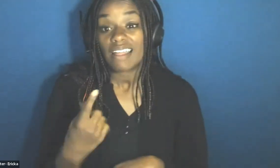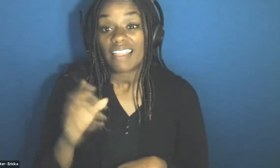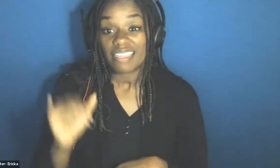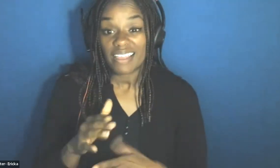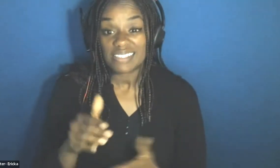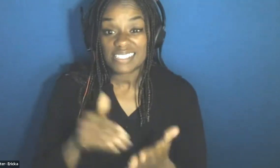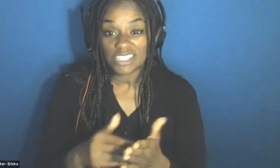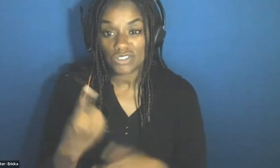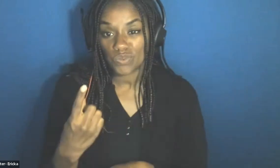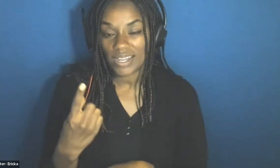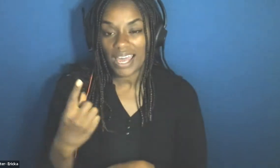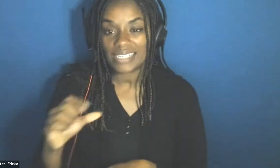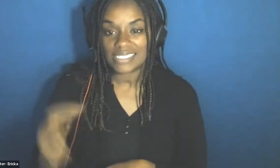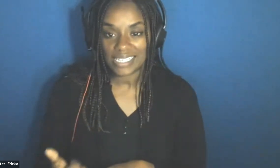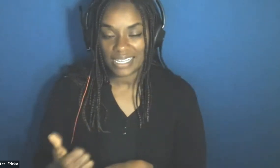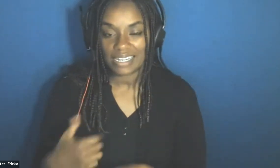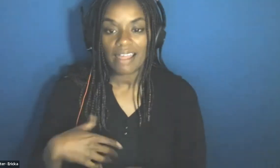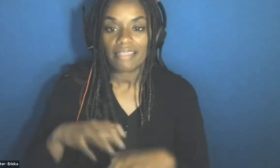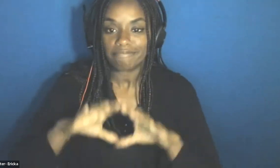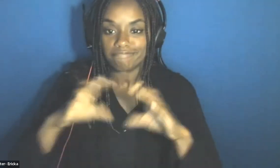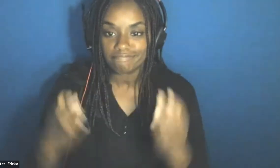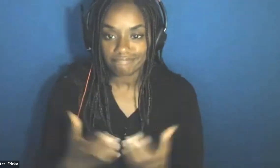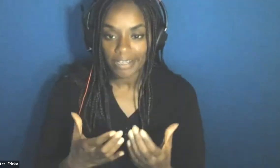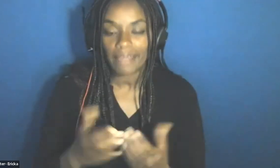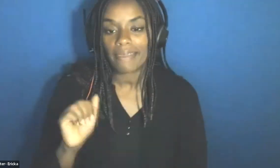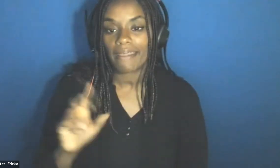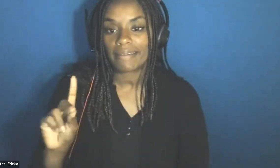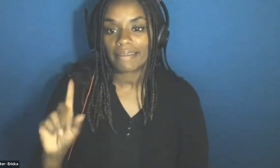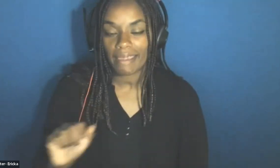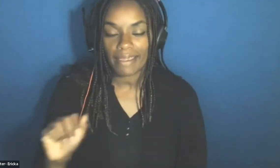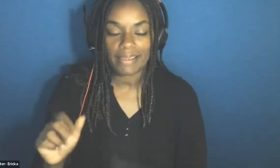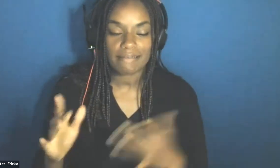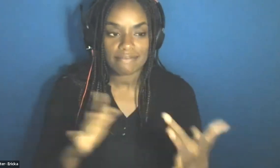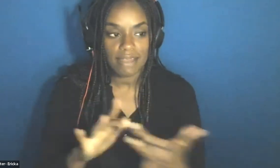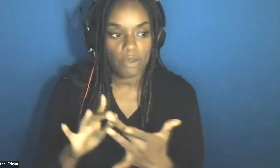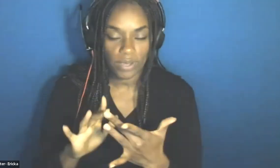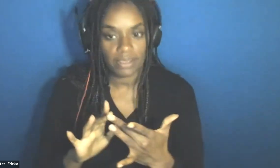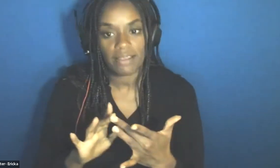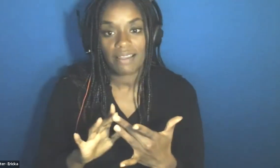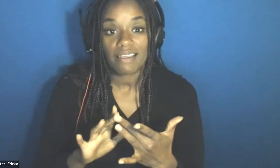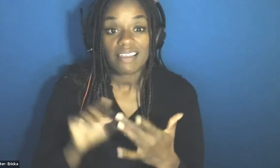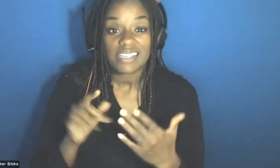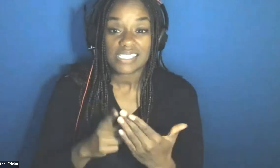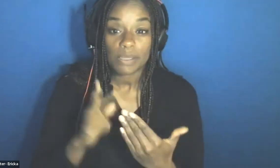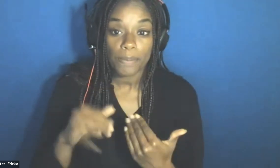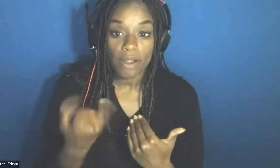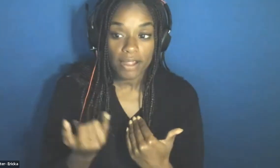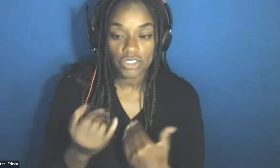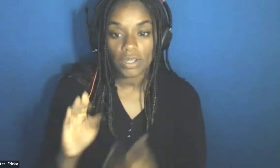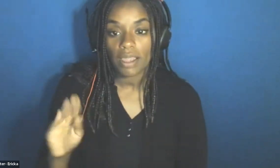I'm Barry Whalley, the director of the Southeast ADA Center.